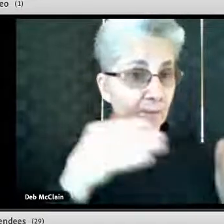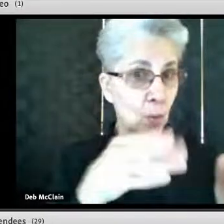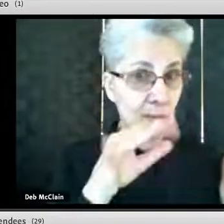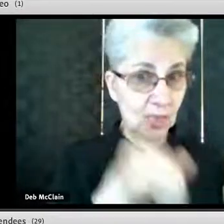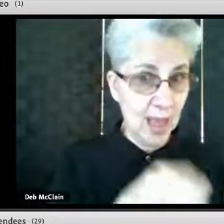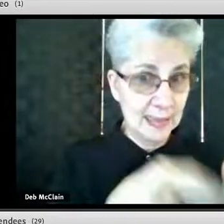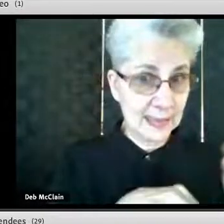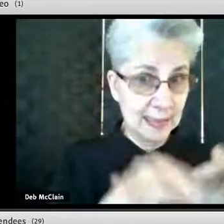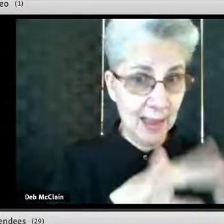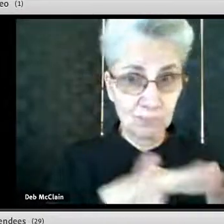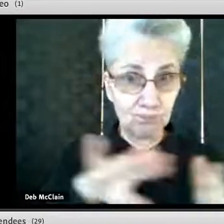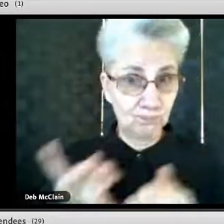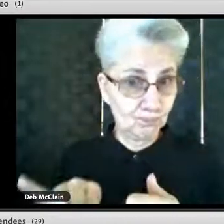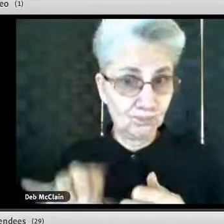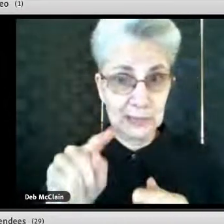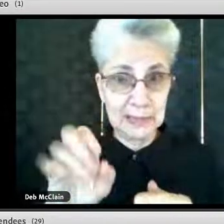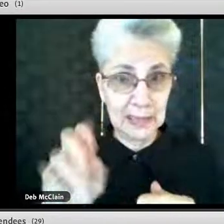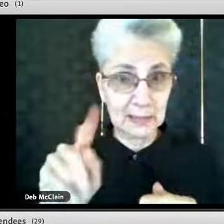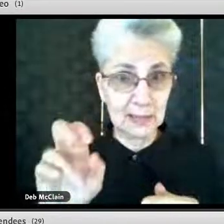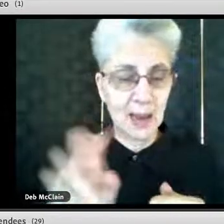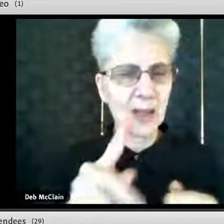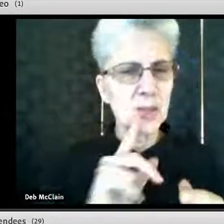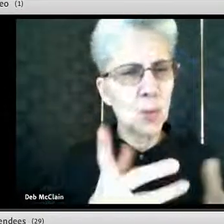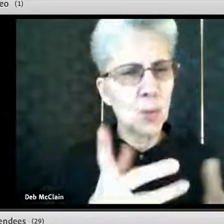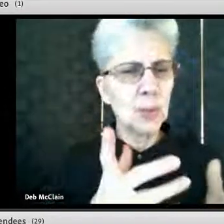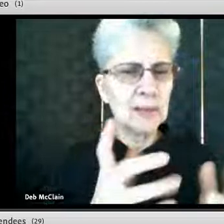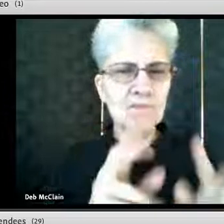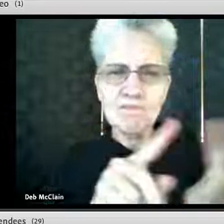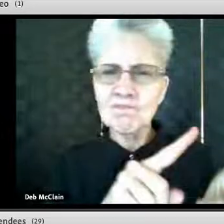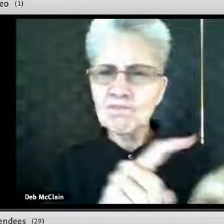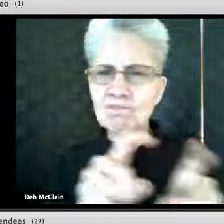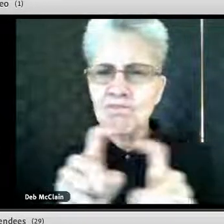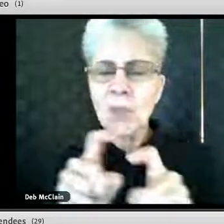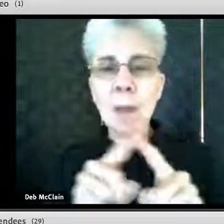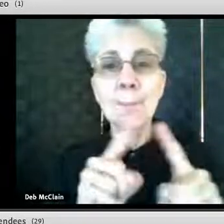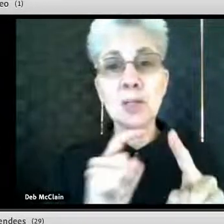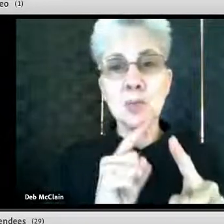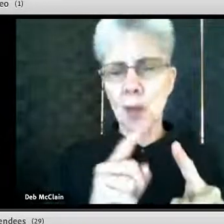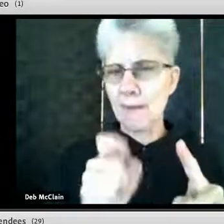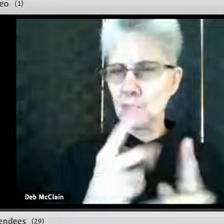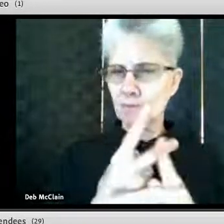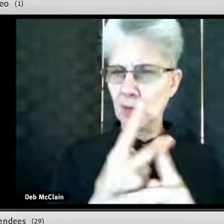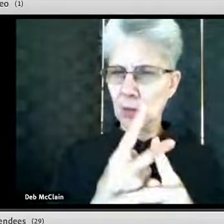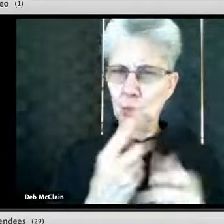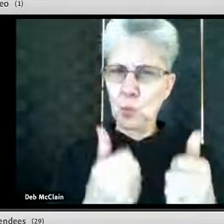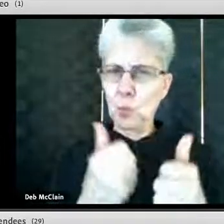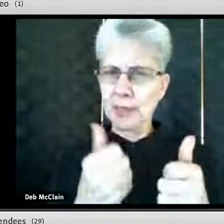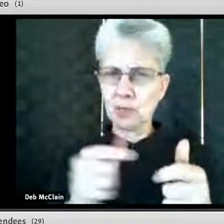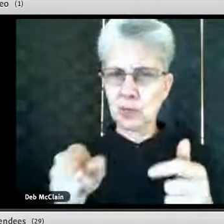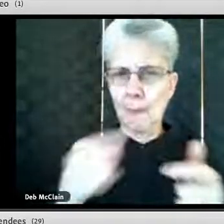So you can kind of crosspost, of course, but you have to kind of figure it out because we can't...